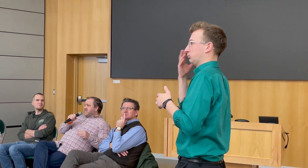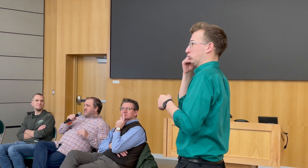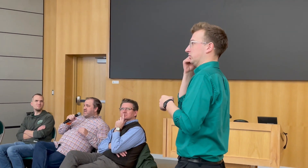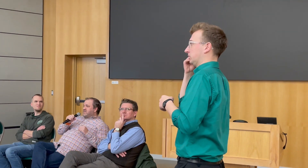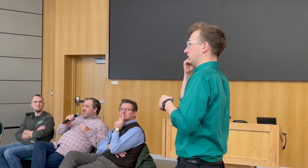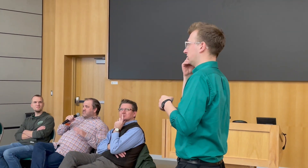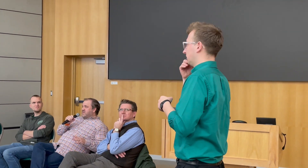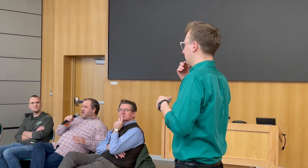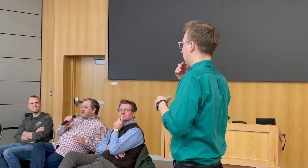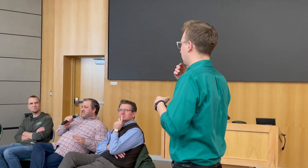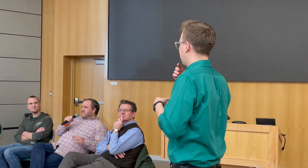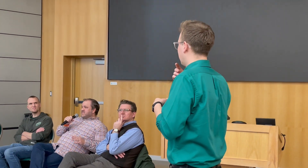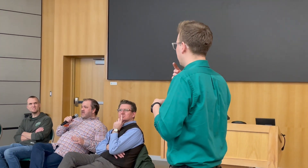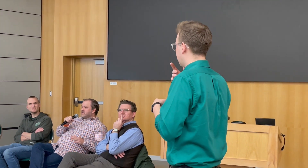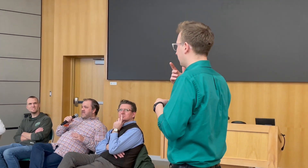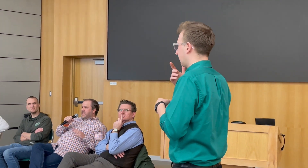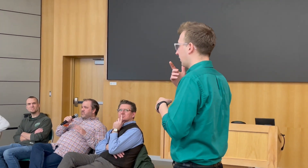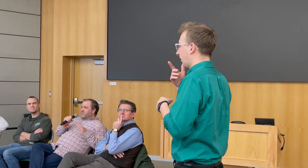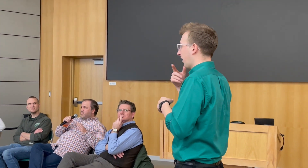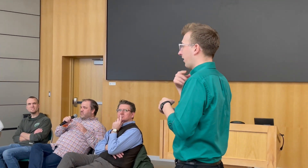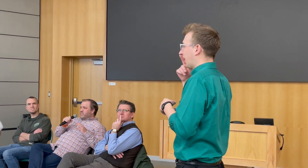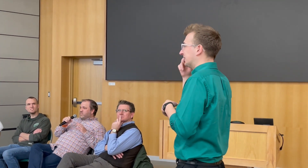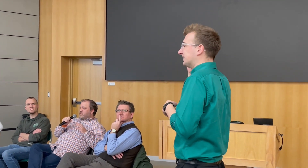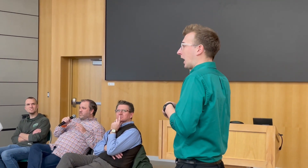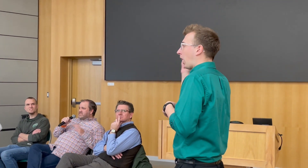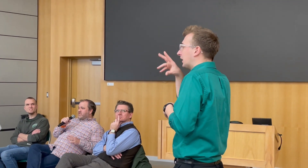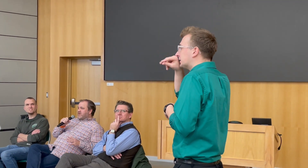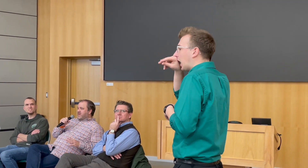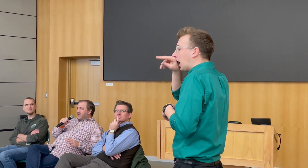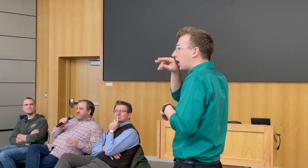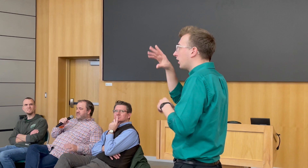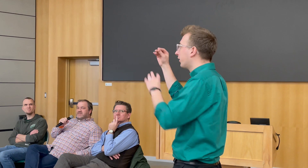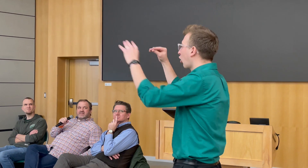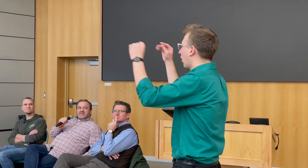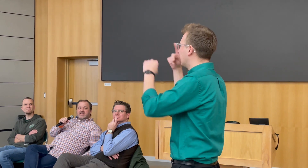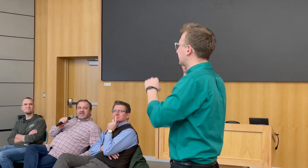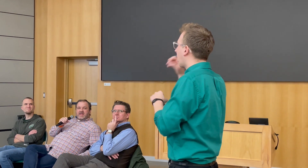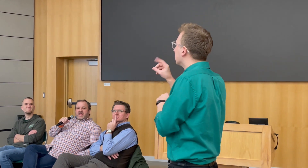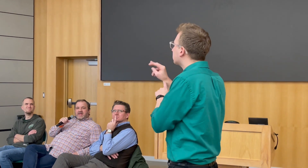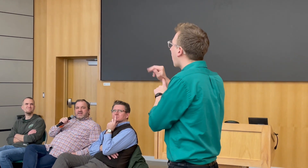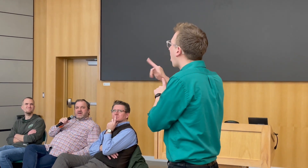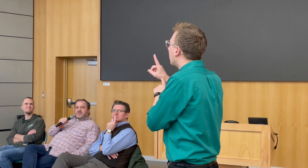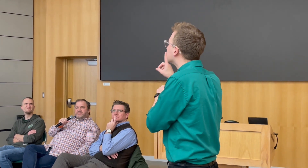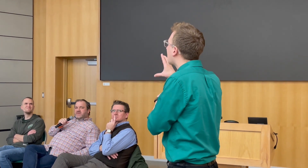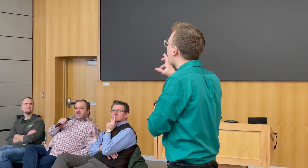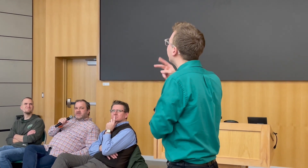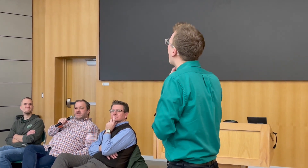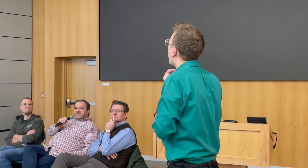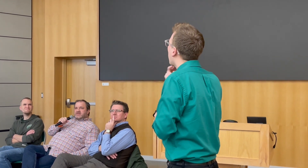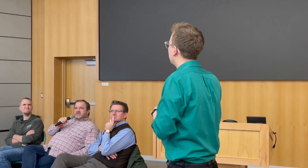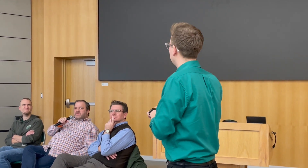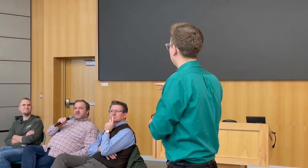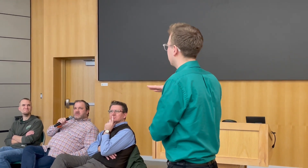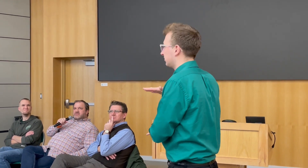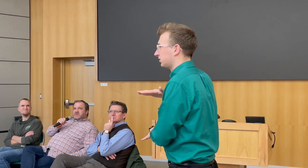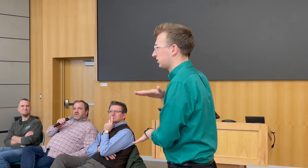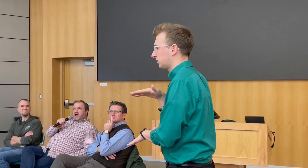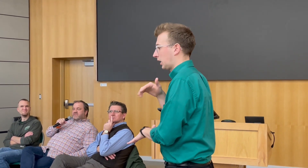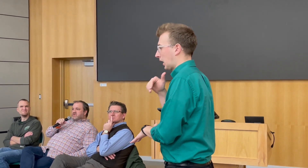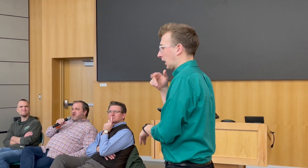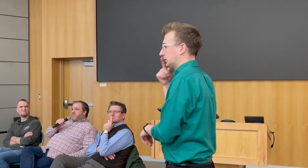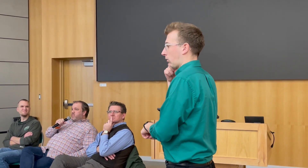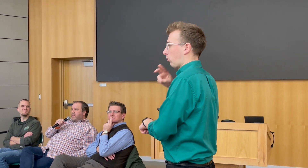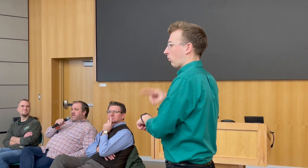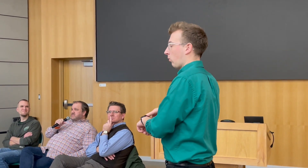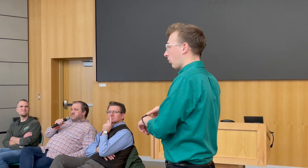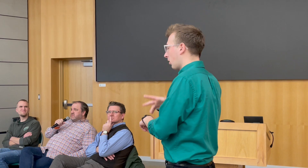sounded like Donald Duck I was like what's going on here and um so after a couple weeks